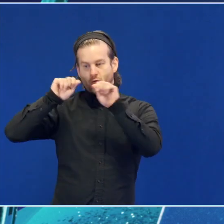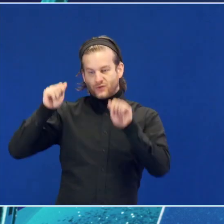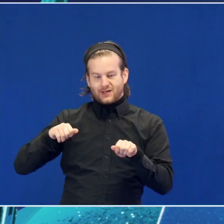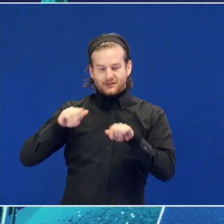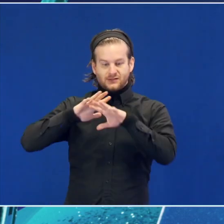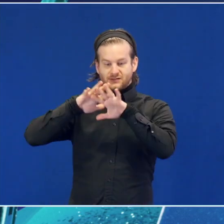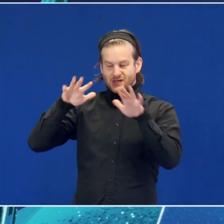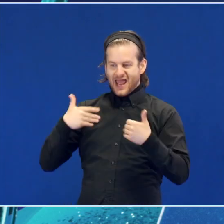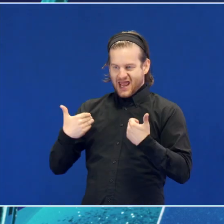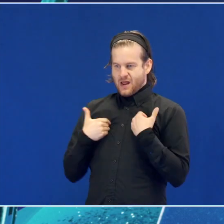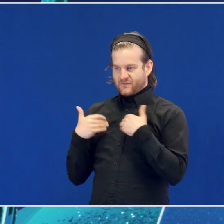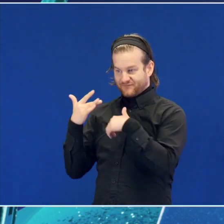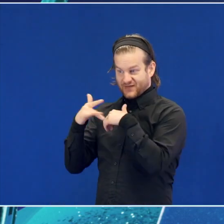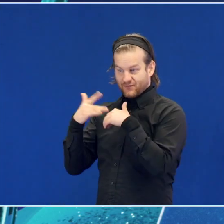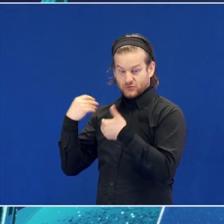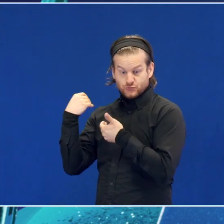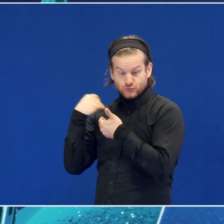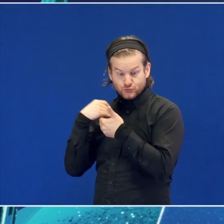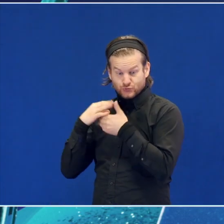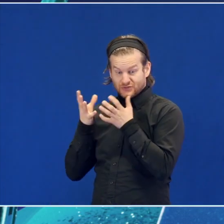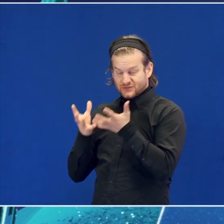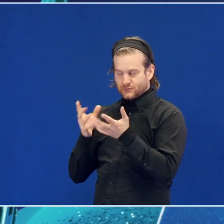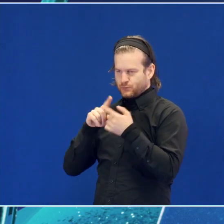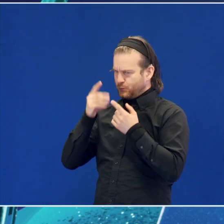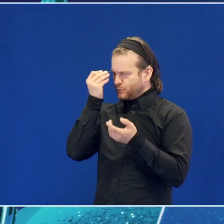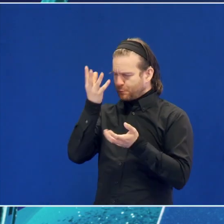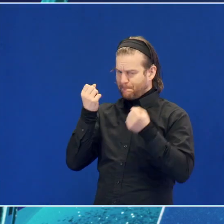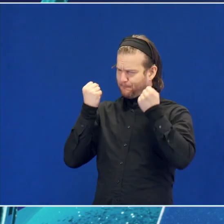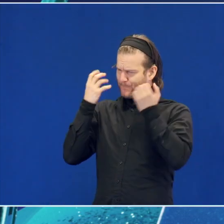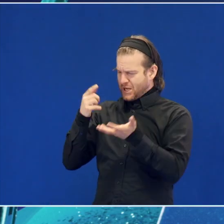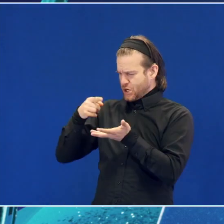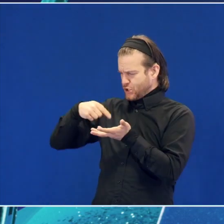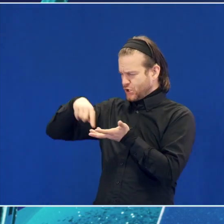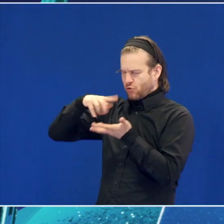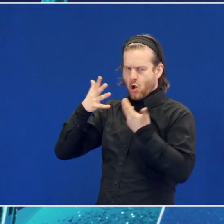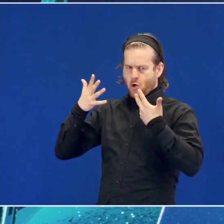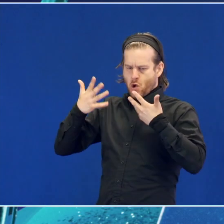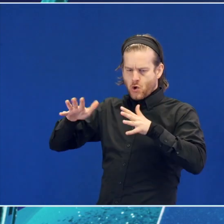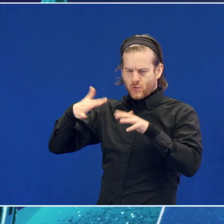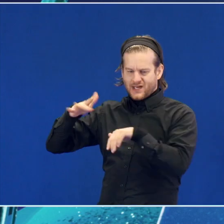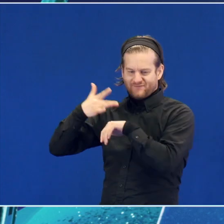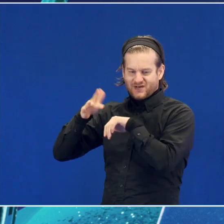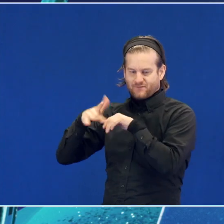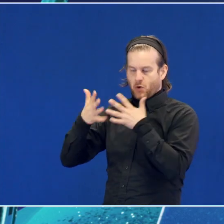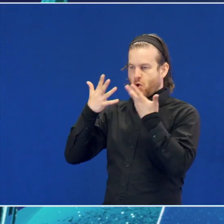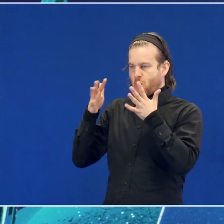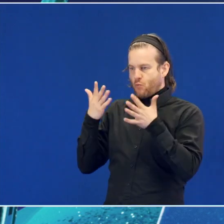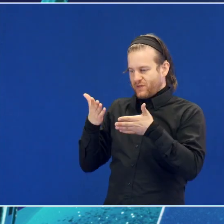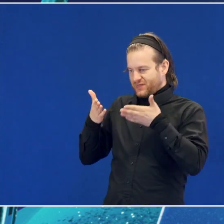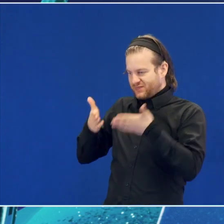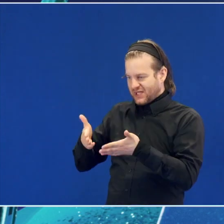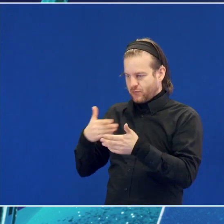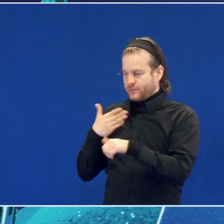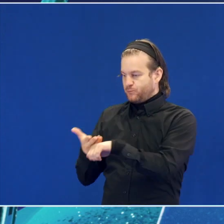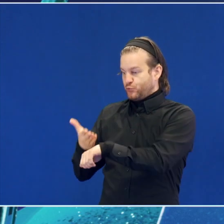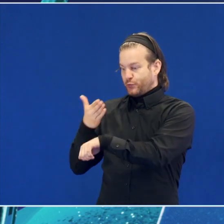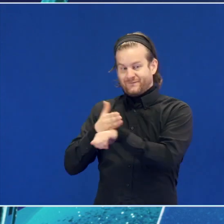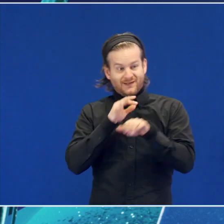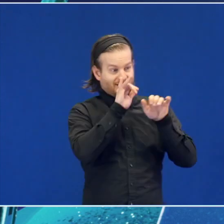to be able to significantly improve the quality of code from an accessibility perspective, just out of the box, right now, so.